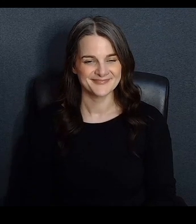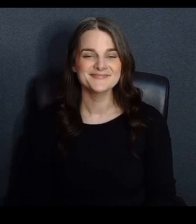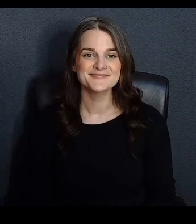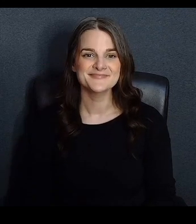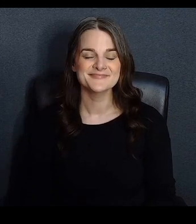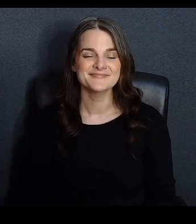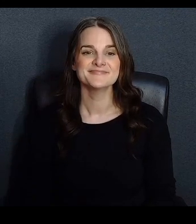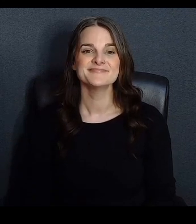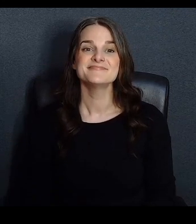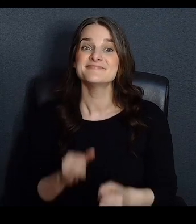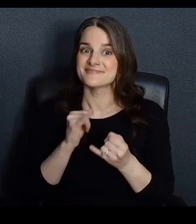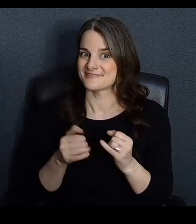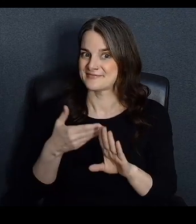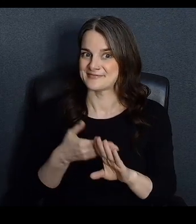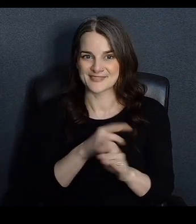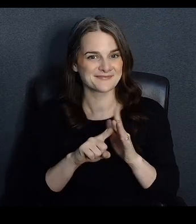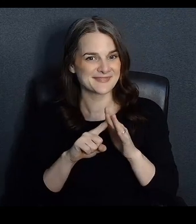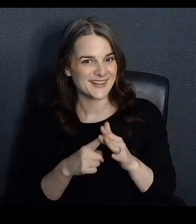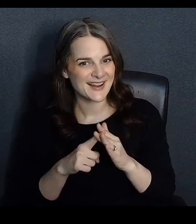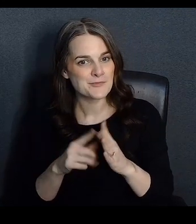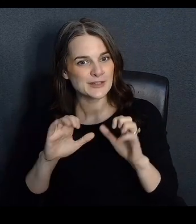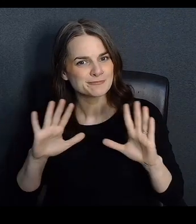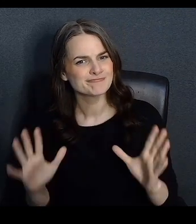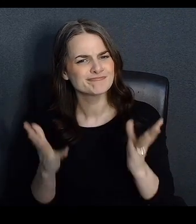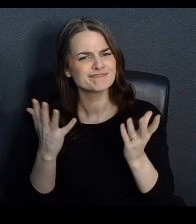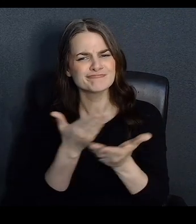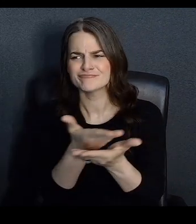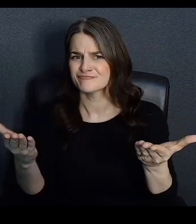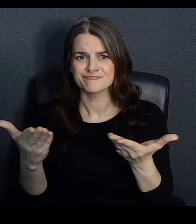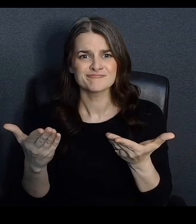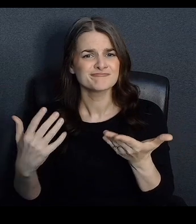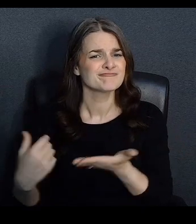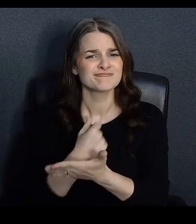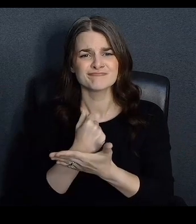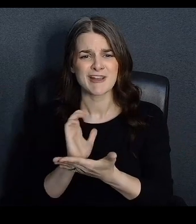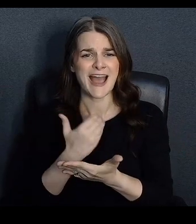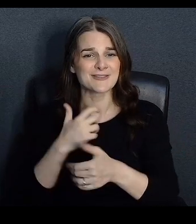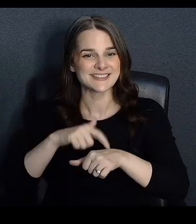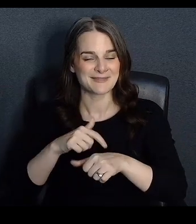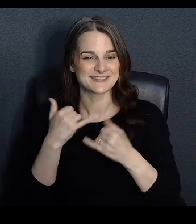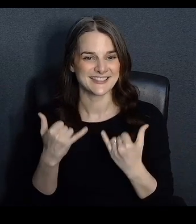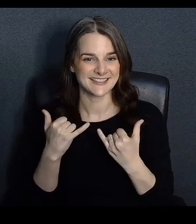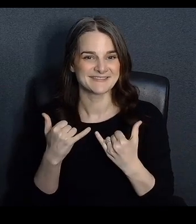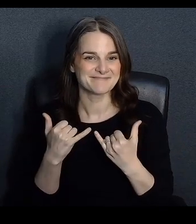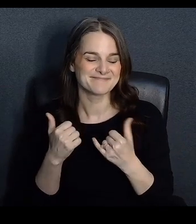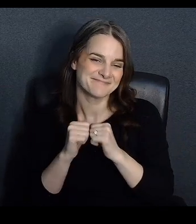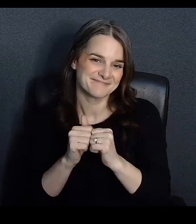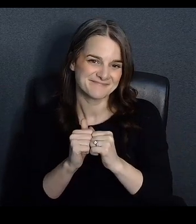And finally, before we begin, I just want to encourage everyone to make the most of our time together today by honoring each other's access needs.